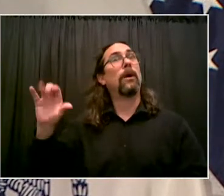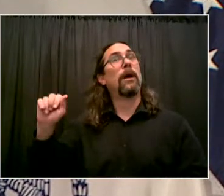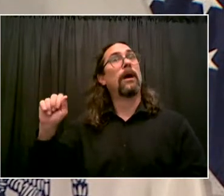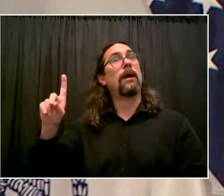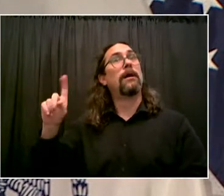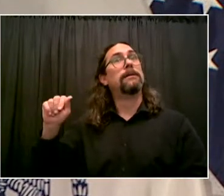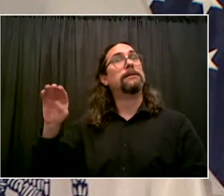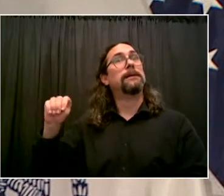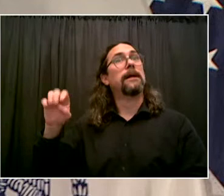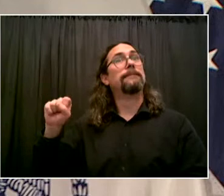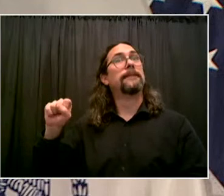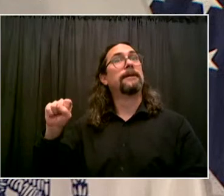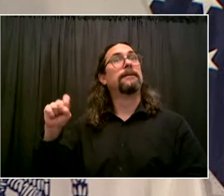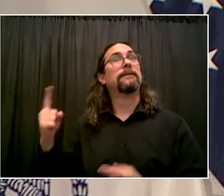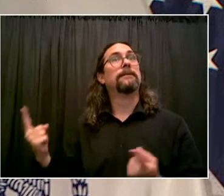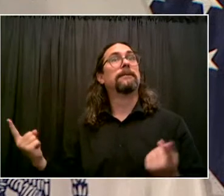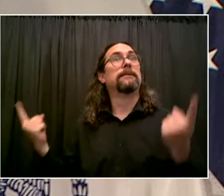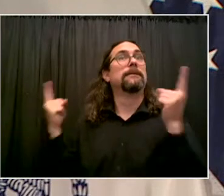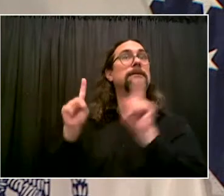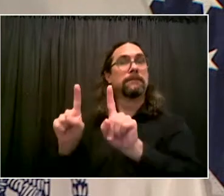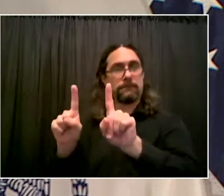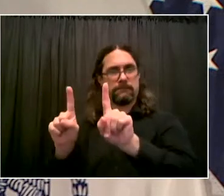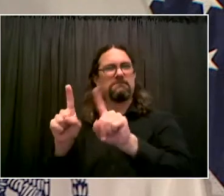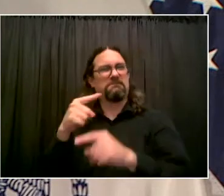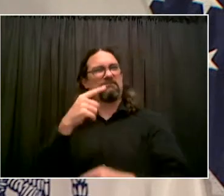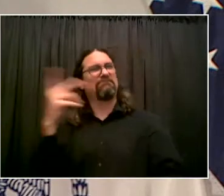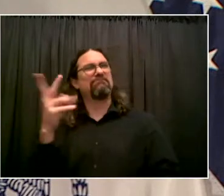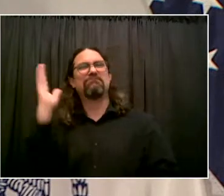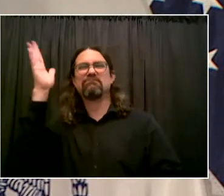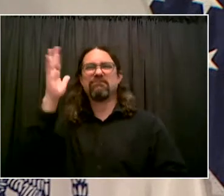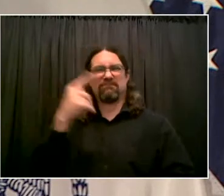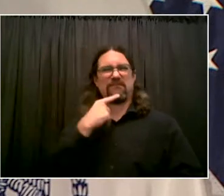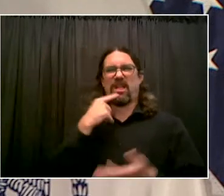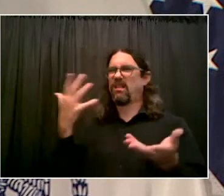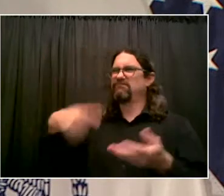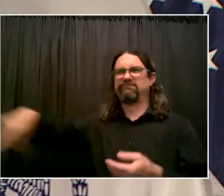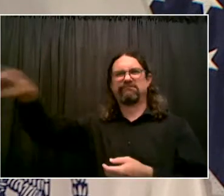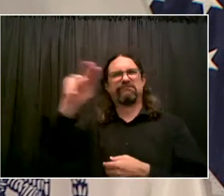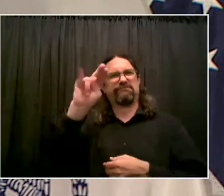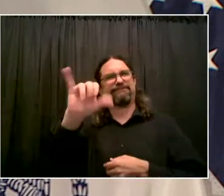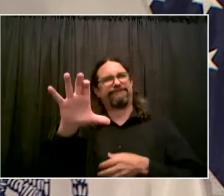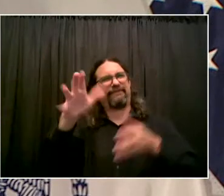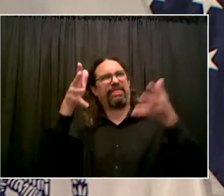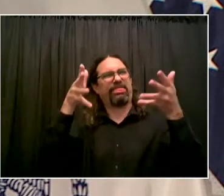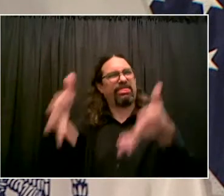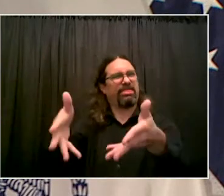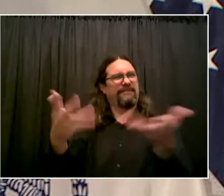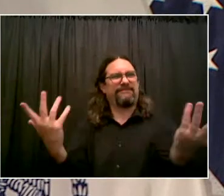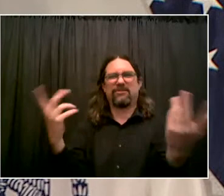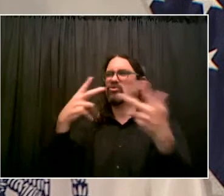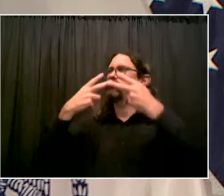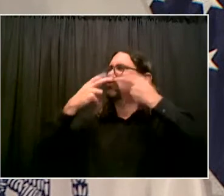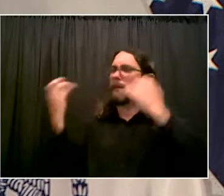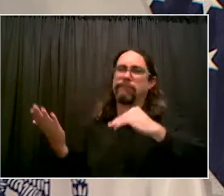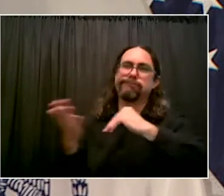AND EVERYTHING GOES THEY SAID THAT IS A FACTOR IN THE RECENT SPIKE IN GUN